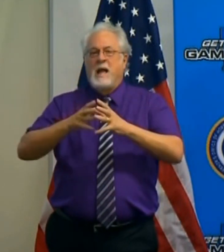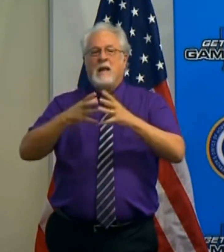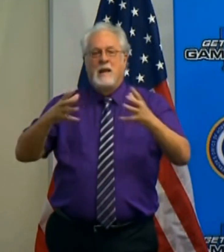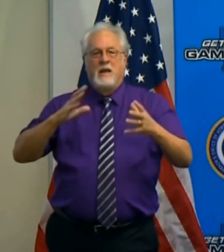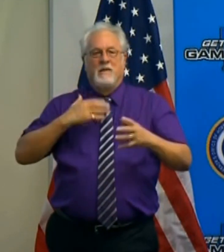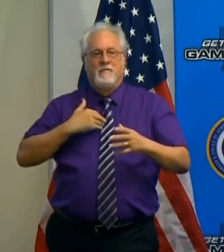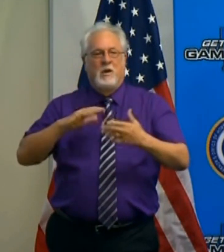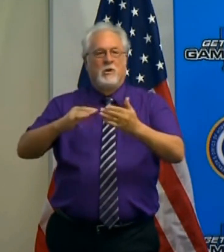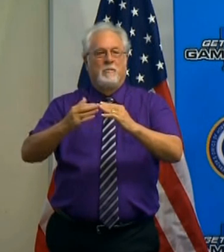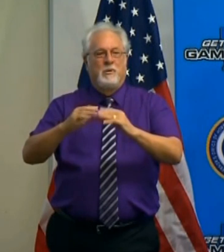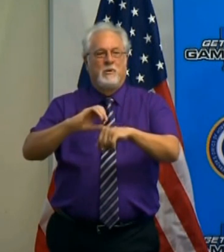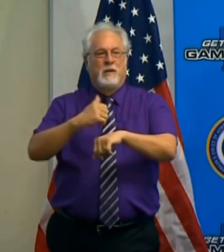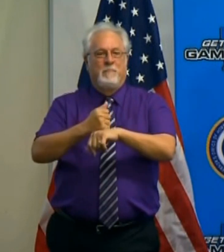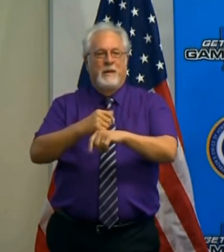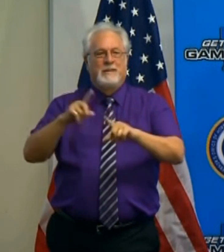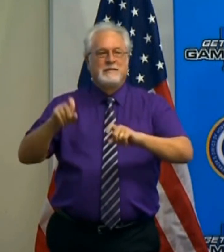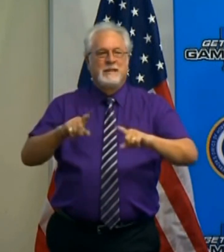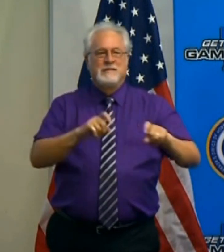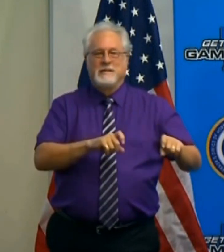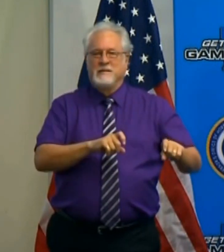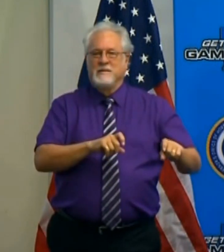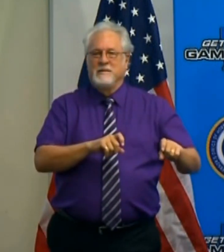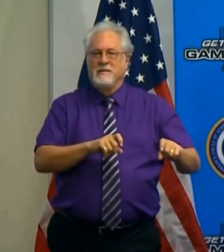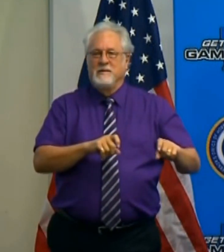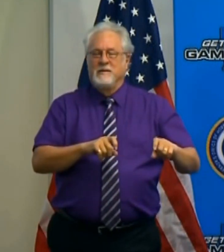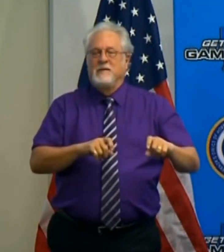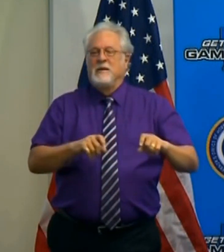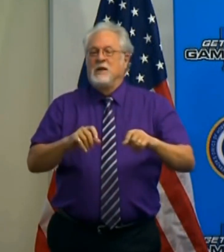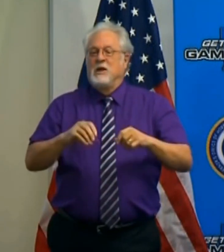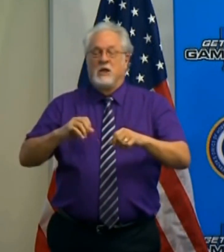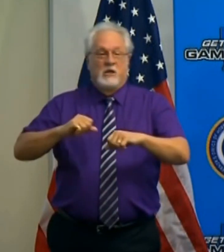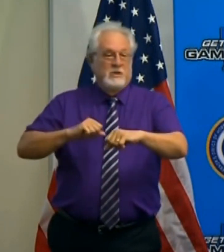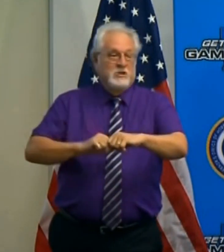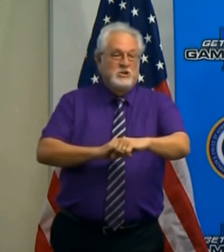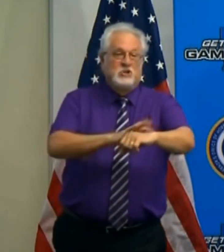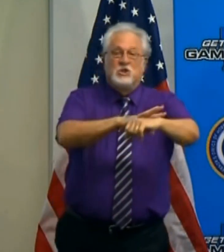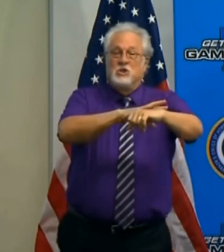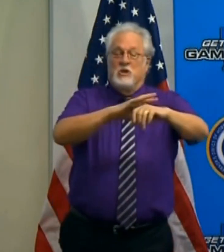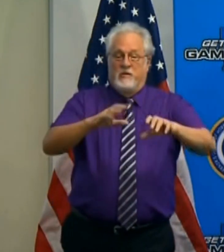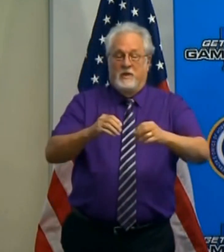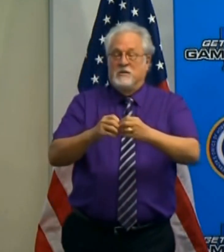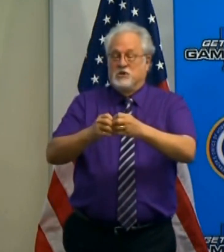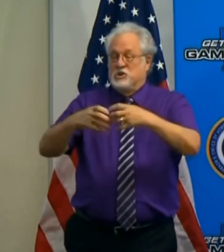community-based uh testing whether it's the surge testing sites federally sponsored or community